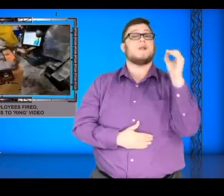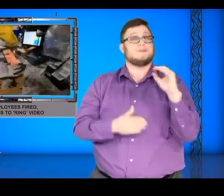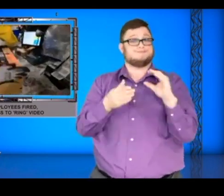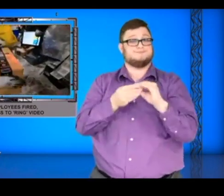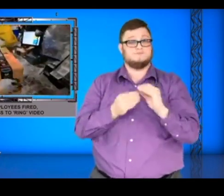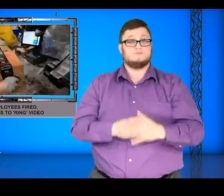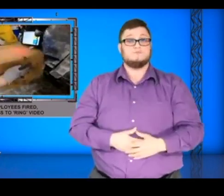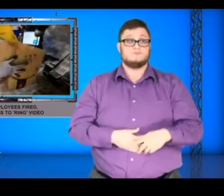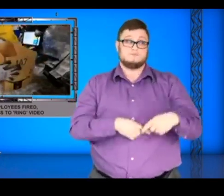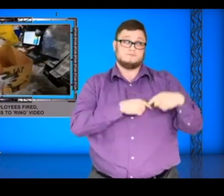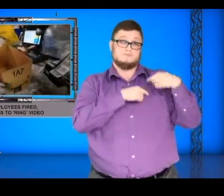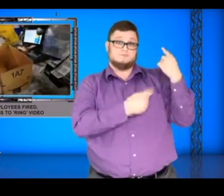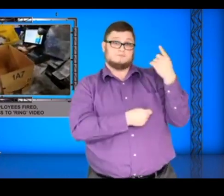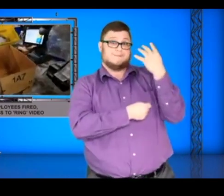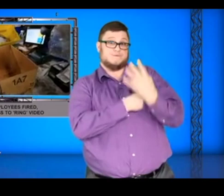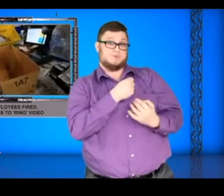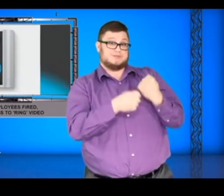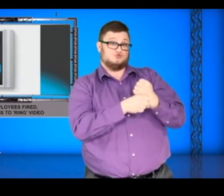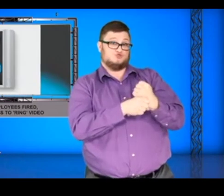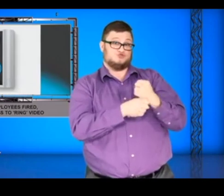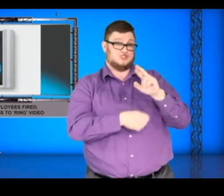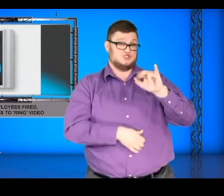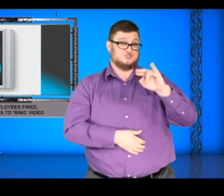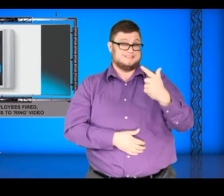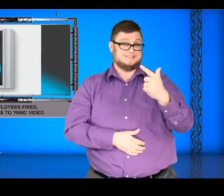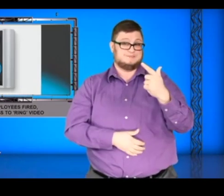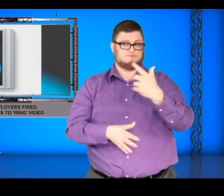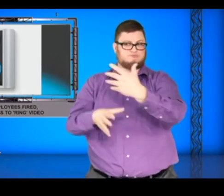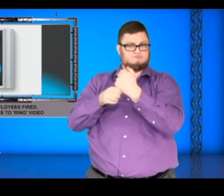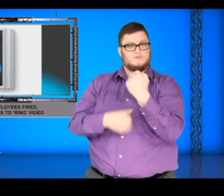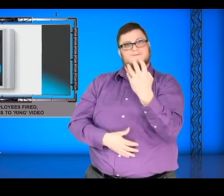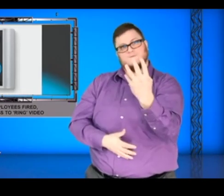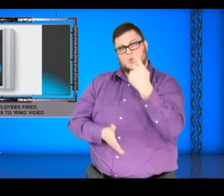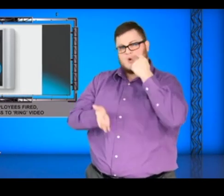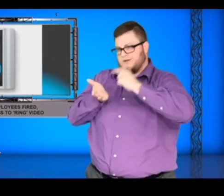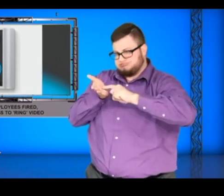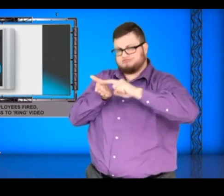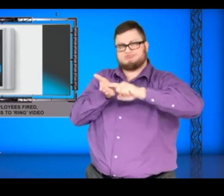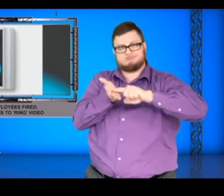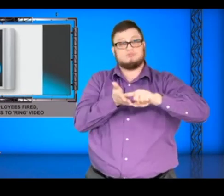The company said over the past four years, Ring received four inquiries about a team